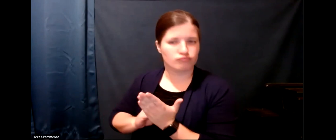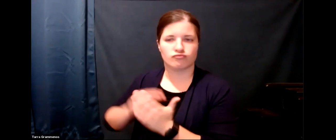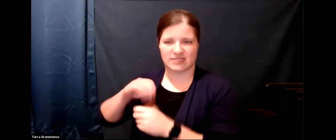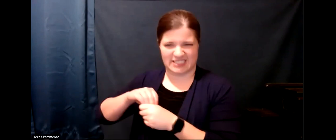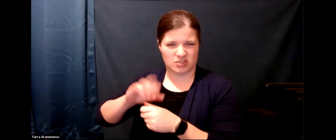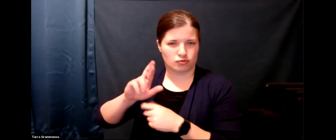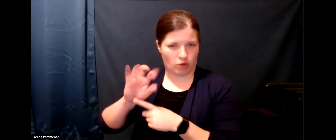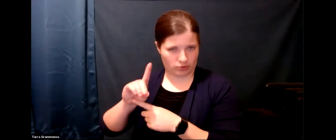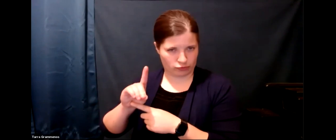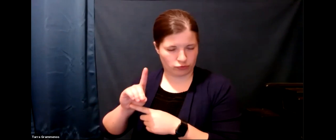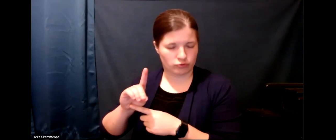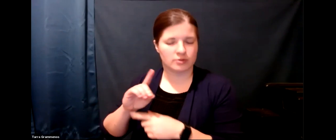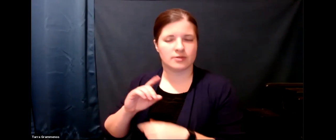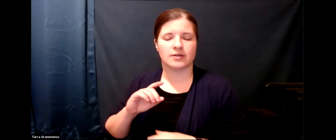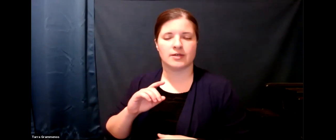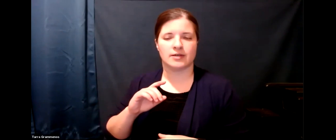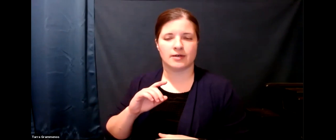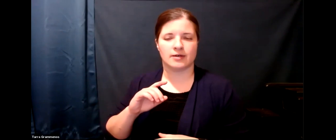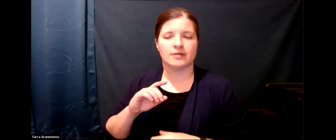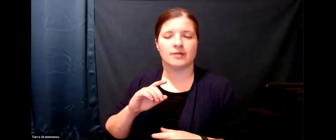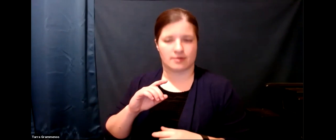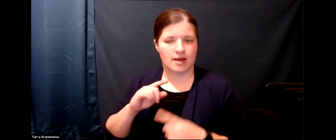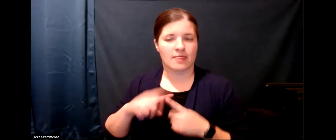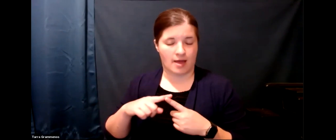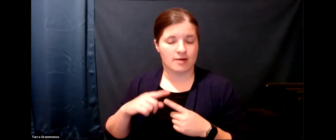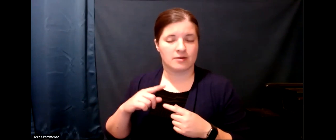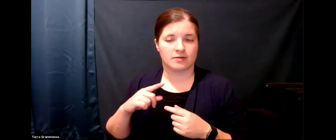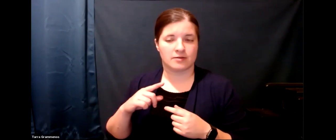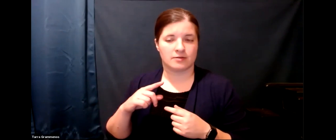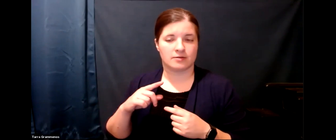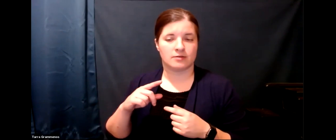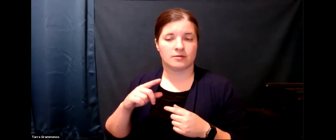And then as it is recorded, folks could not then go to